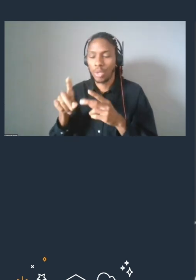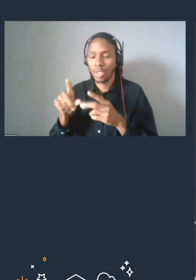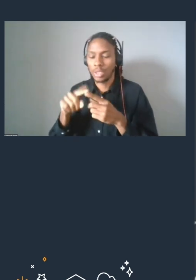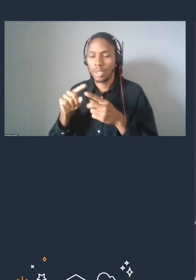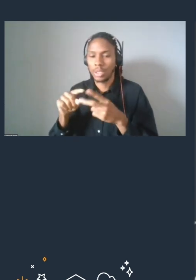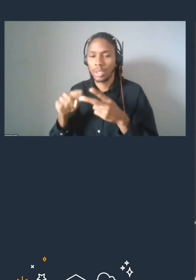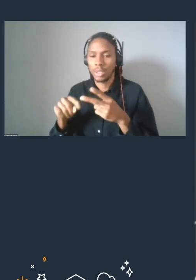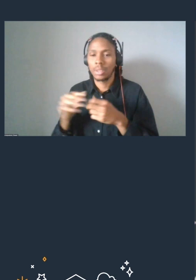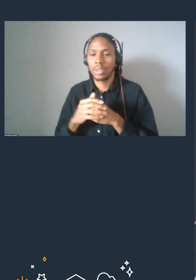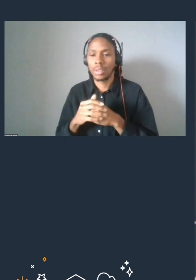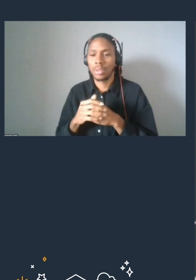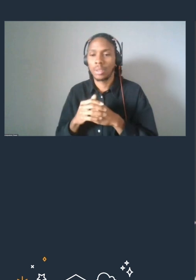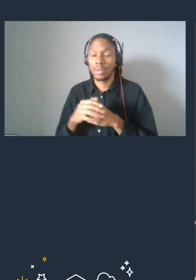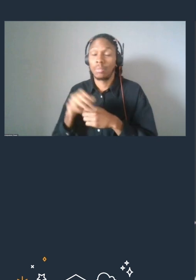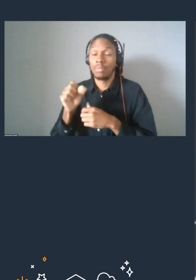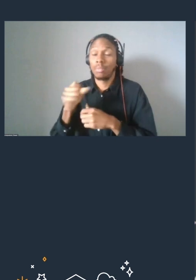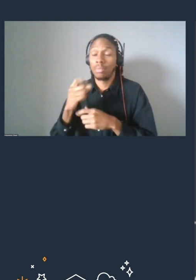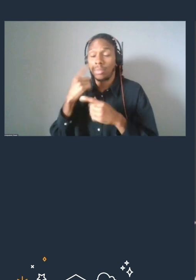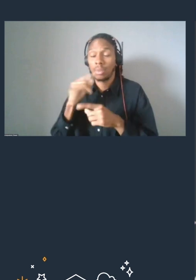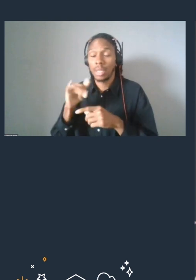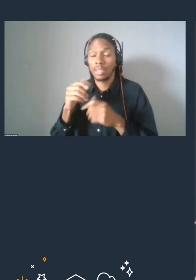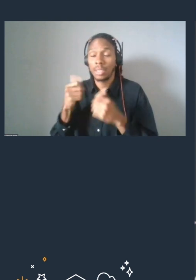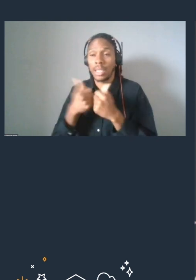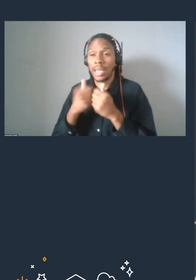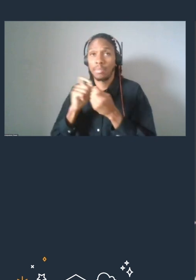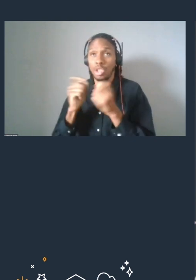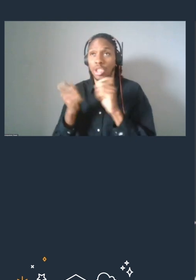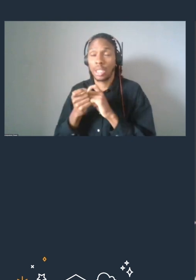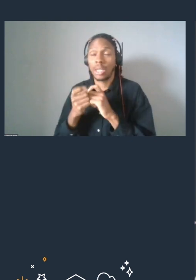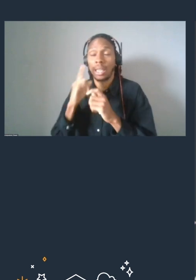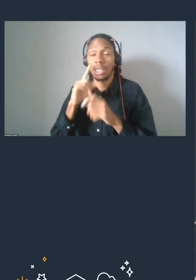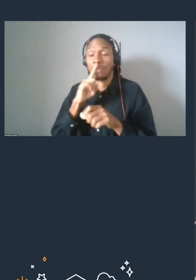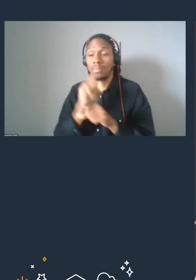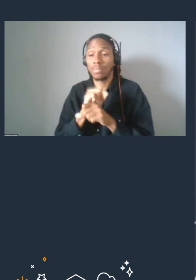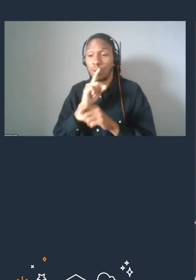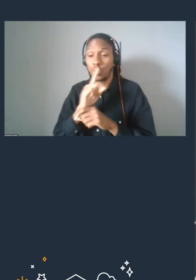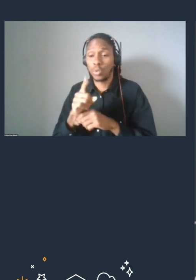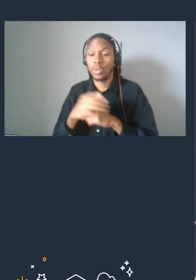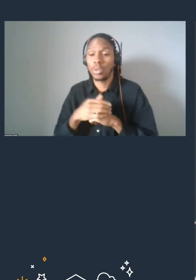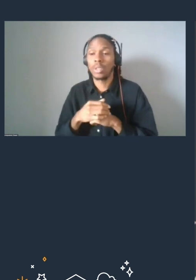It is game changing. I think that's absolutely true, and that's because customers